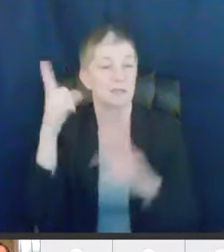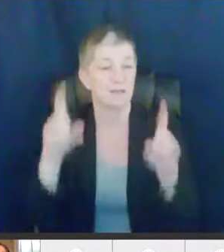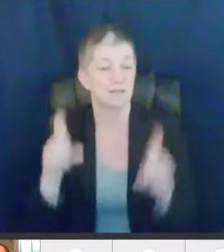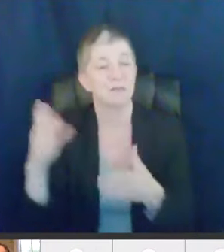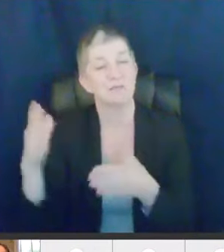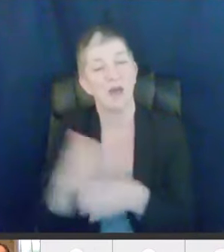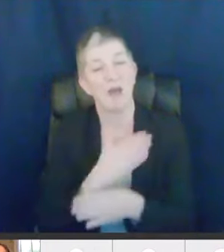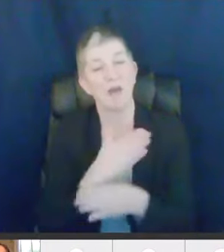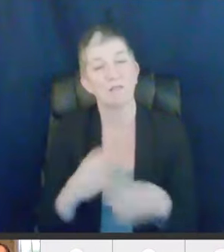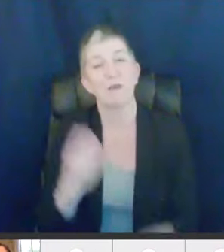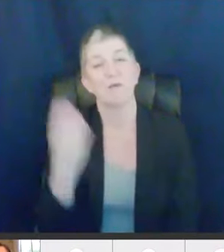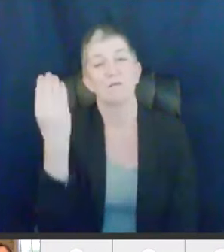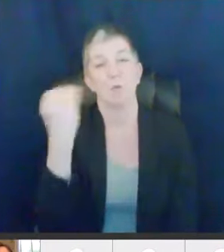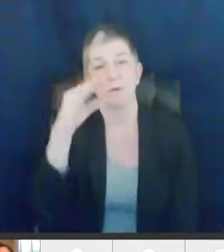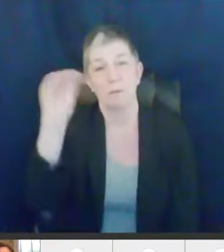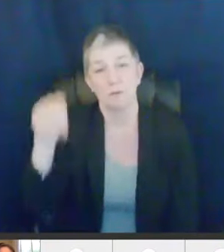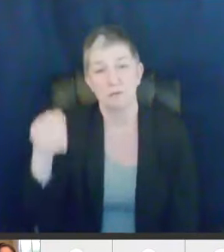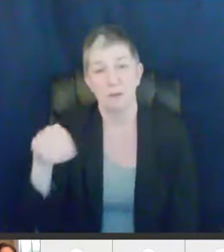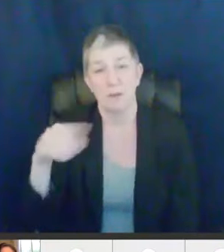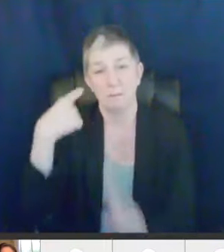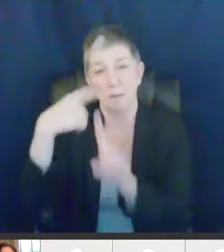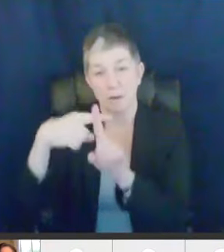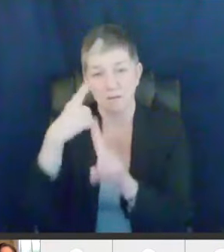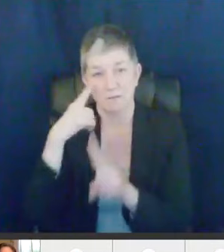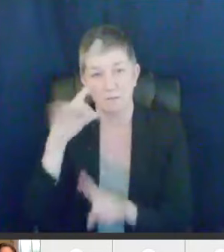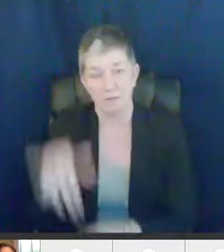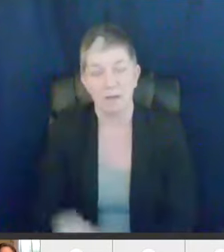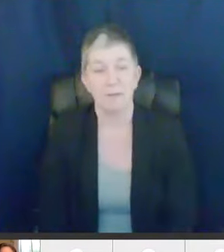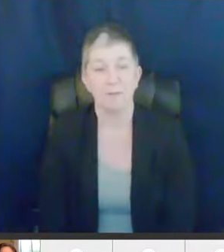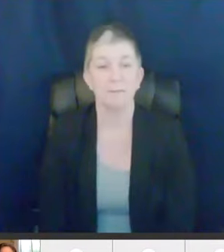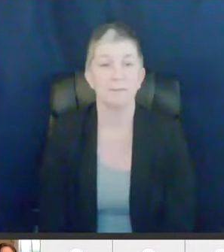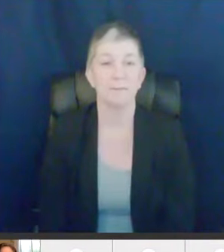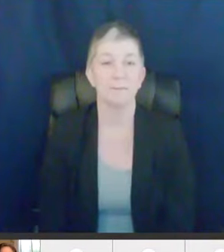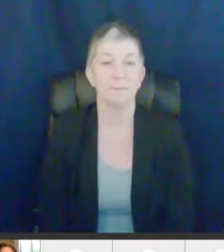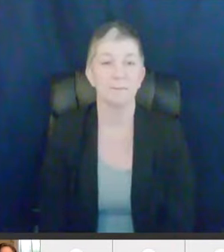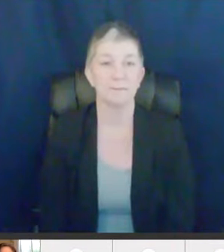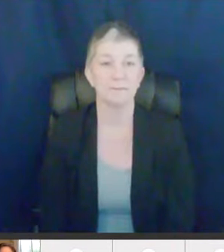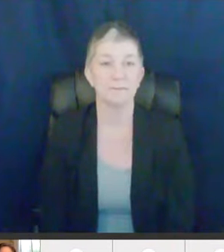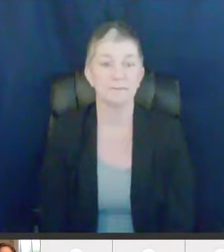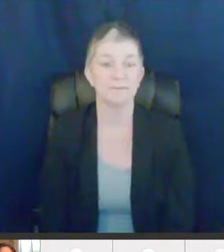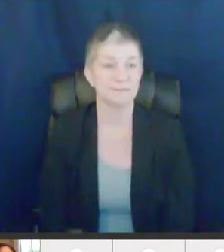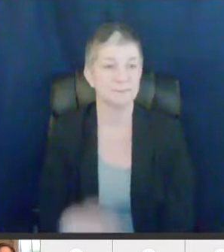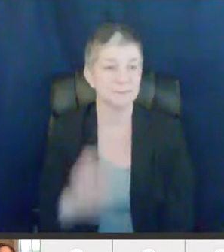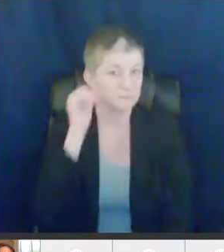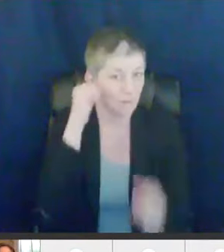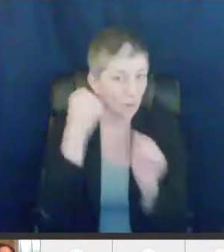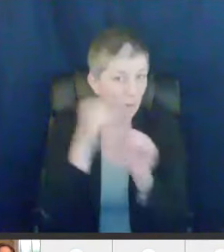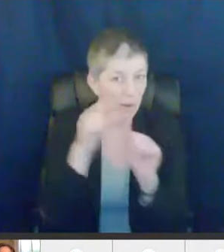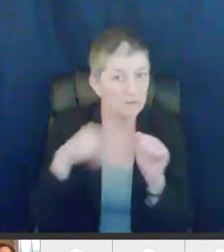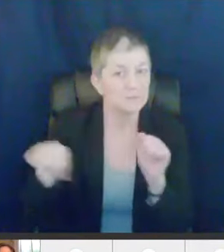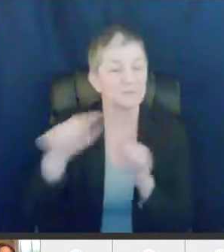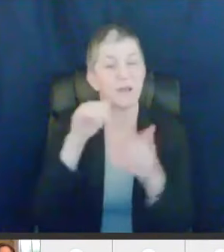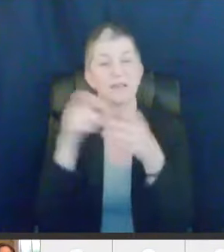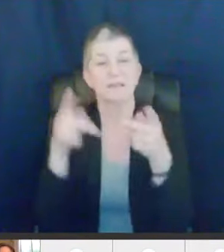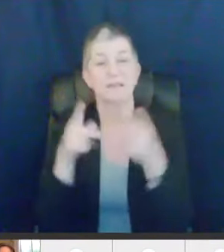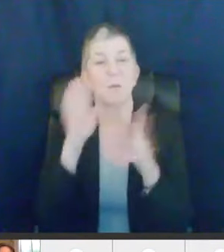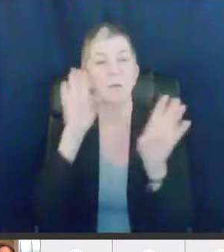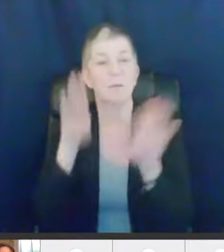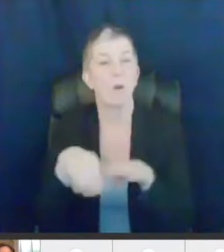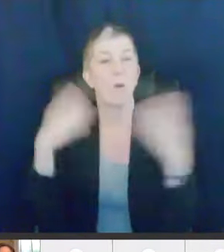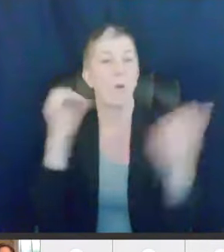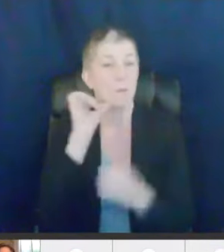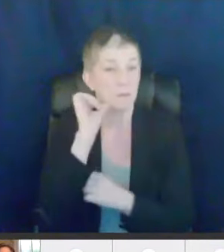percent positive just a reminder that this site will be open tomorrow Saturday